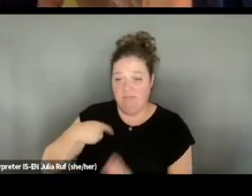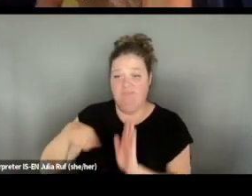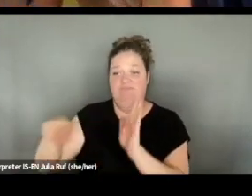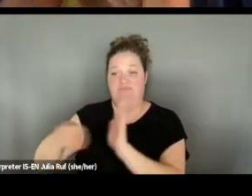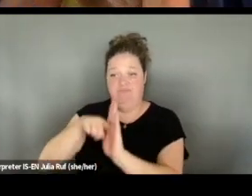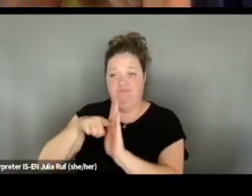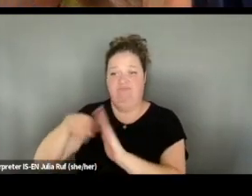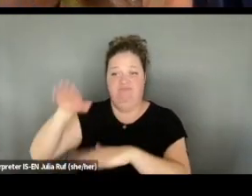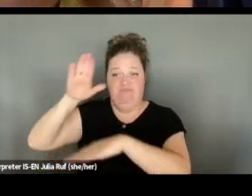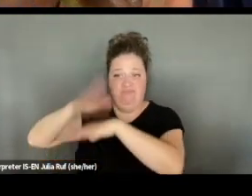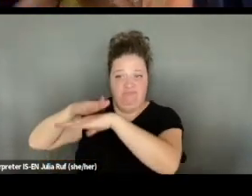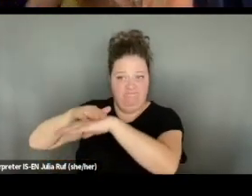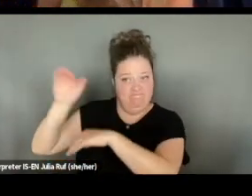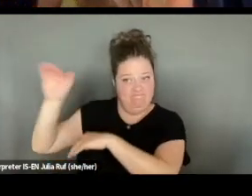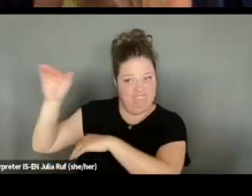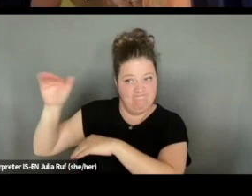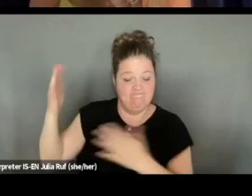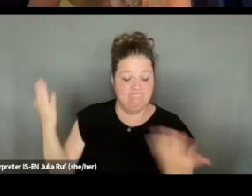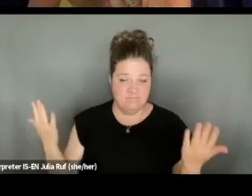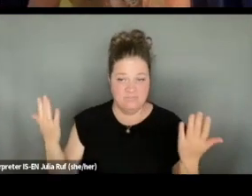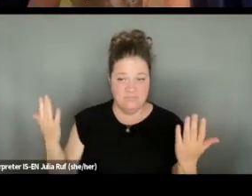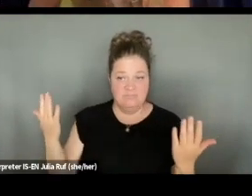either do monitoring or to handle